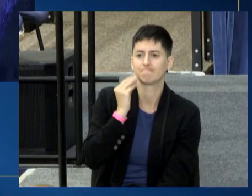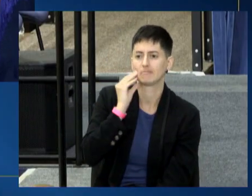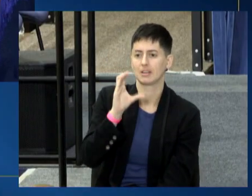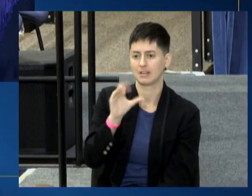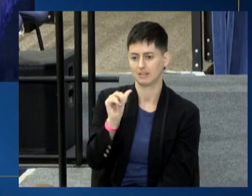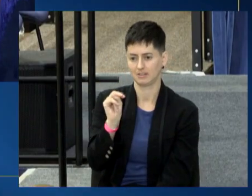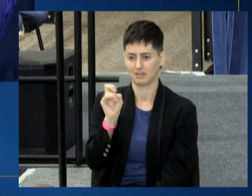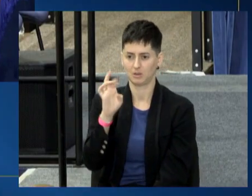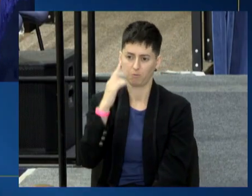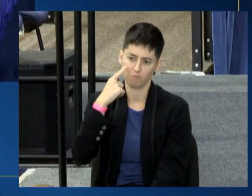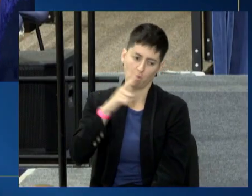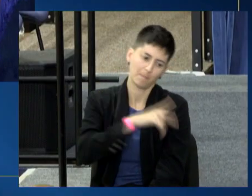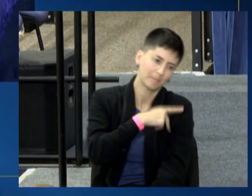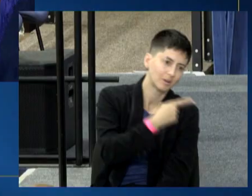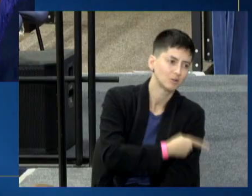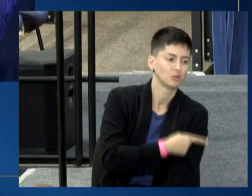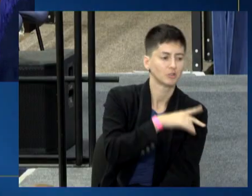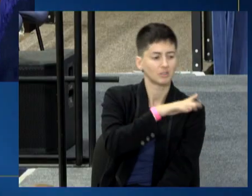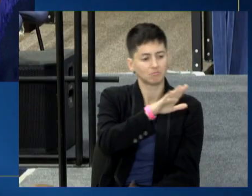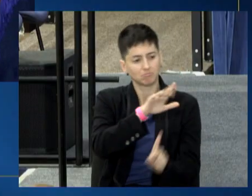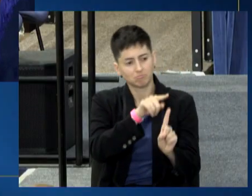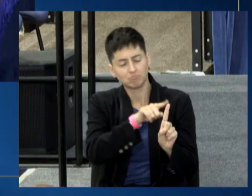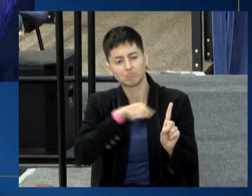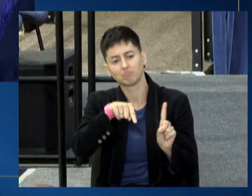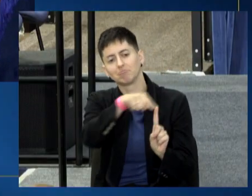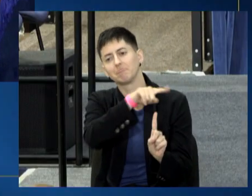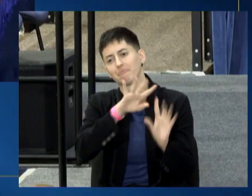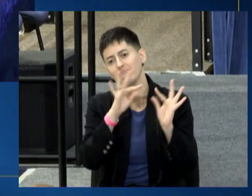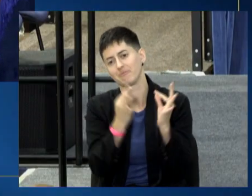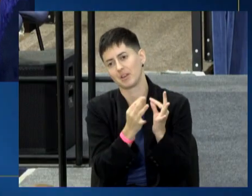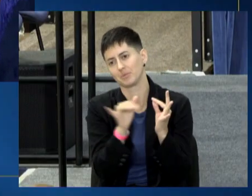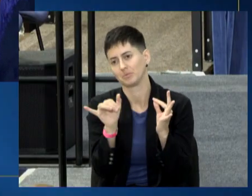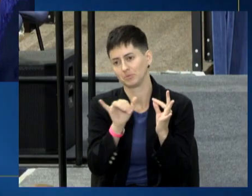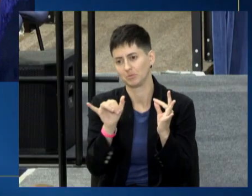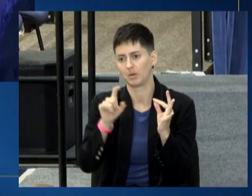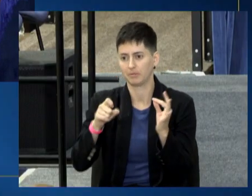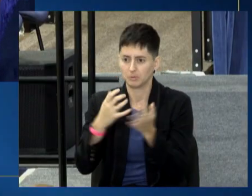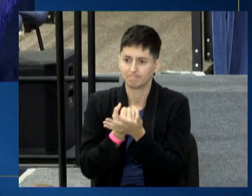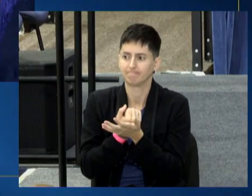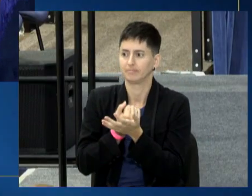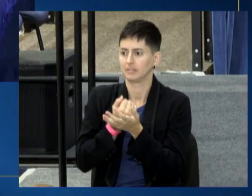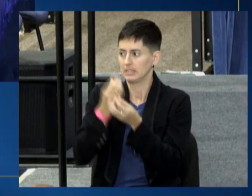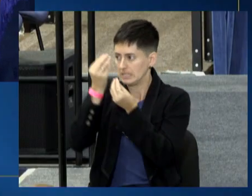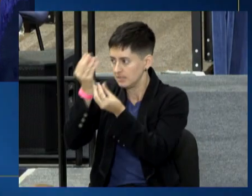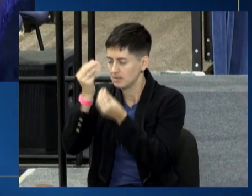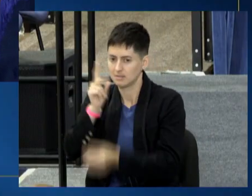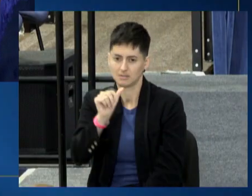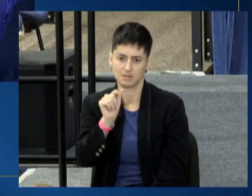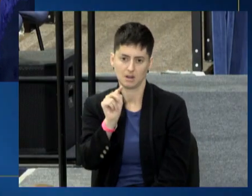vast amounts of data at our disposal. New innovations may be right around the corner.